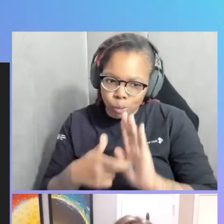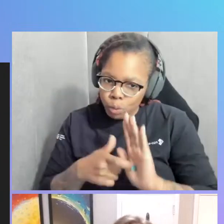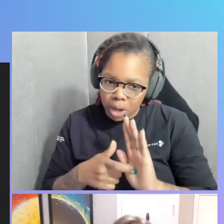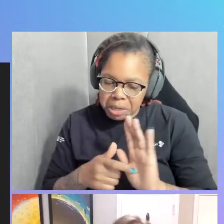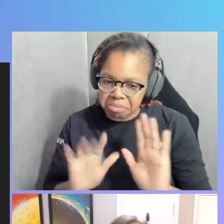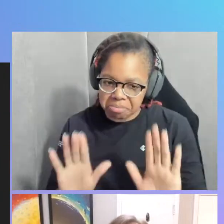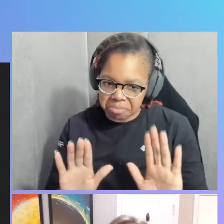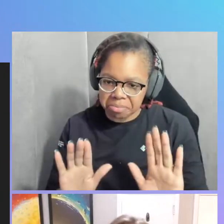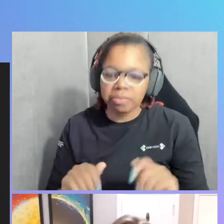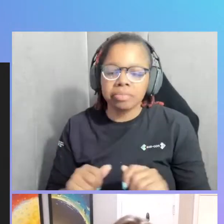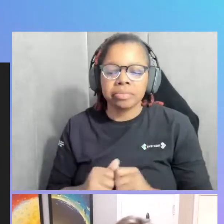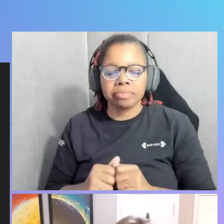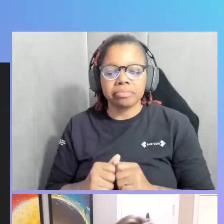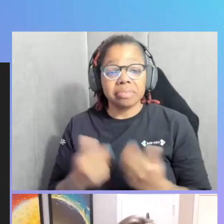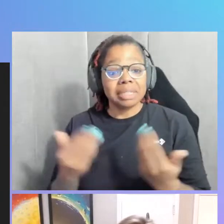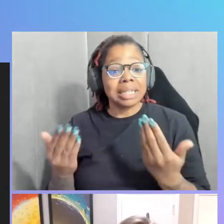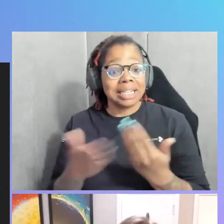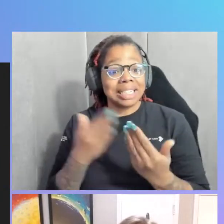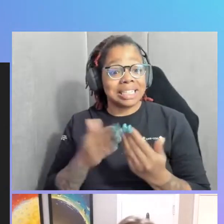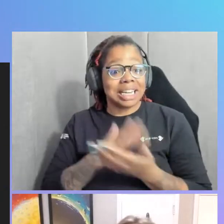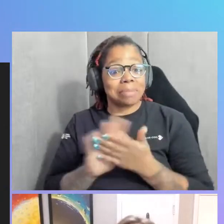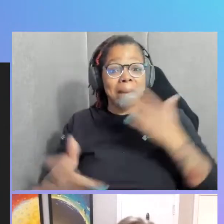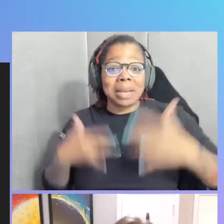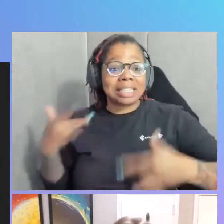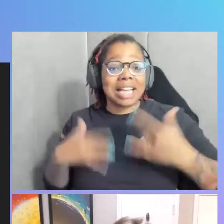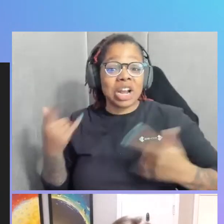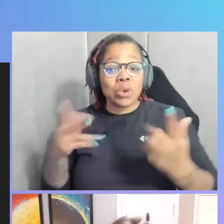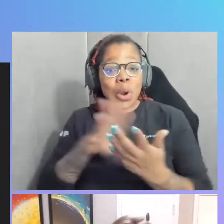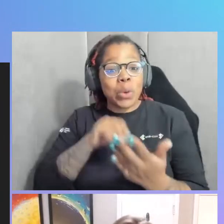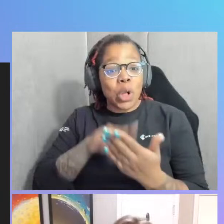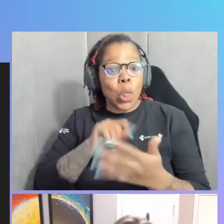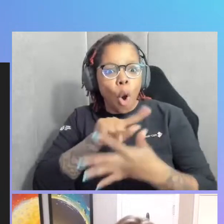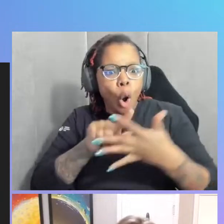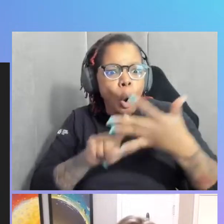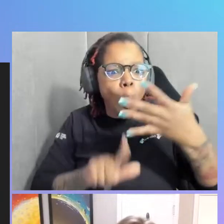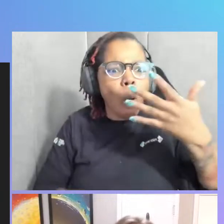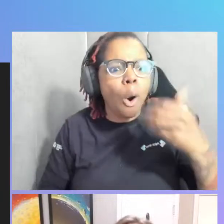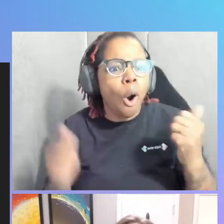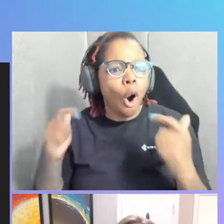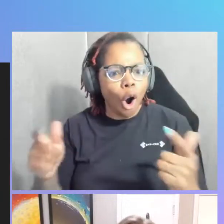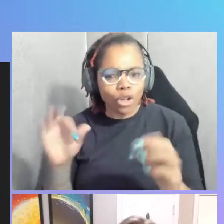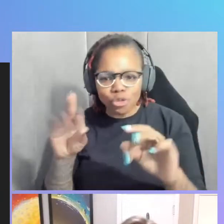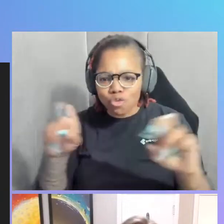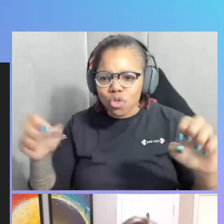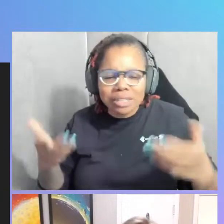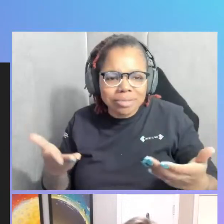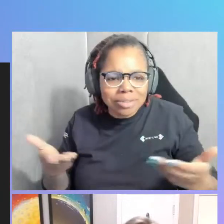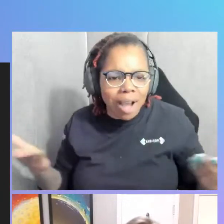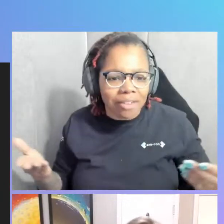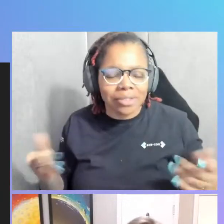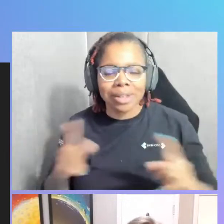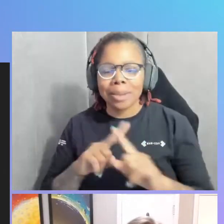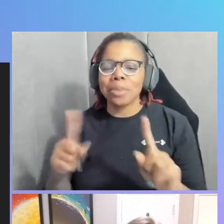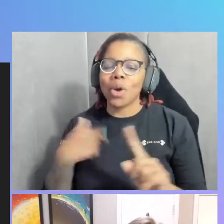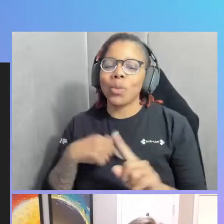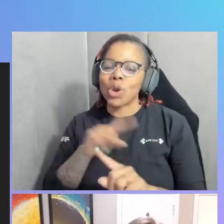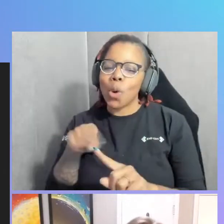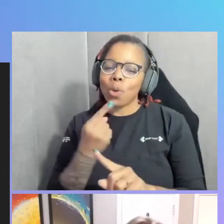to get excited when we learn about all of the free stuff we